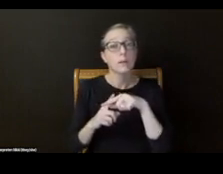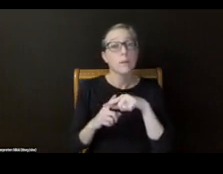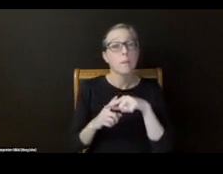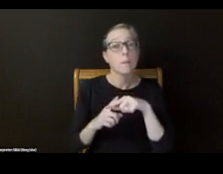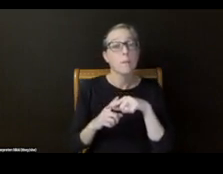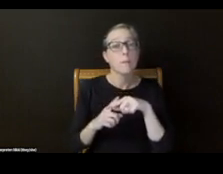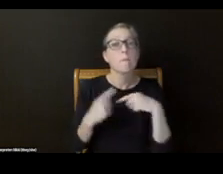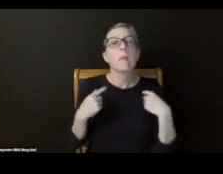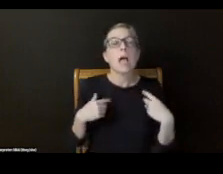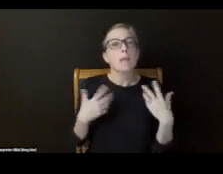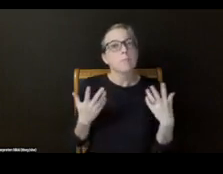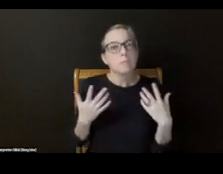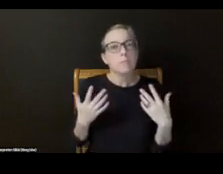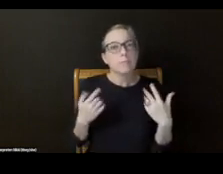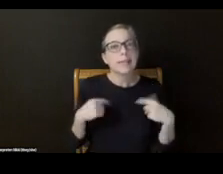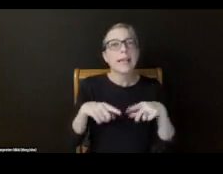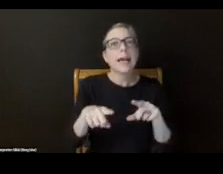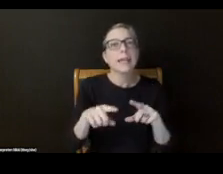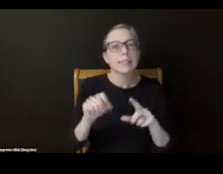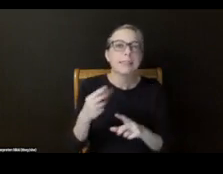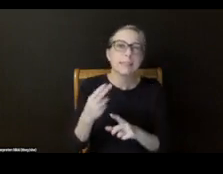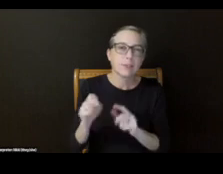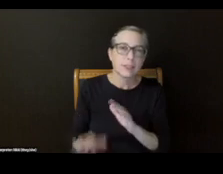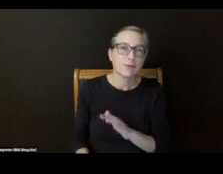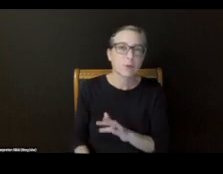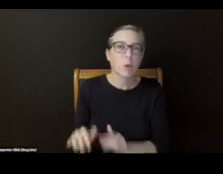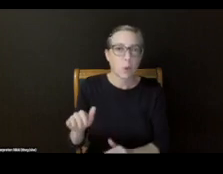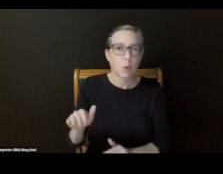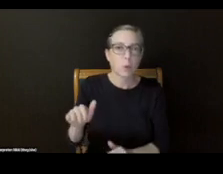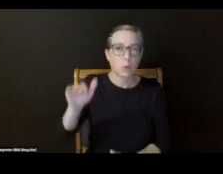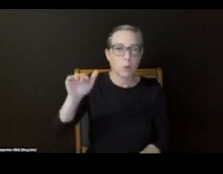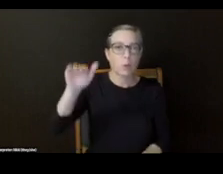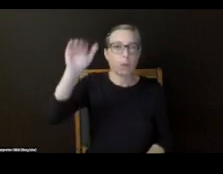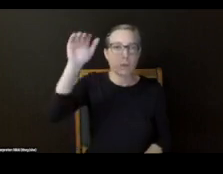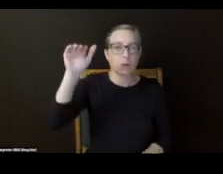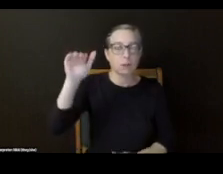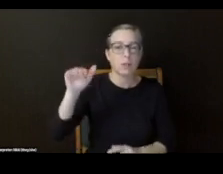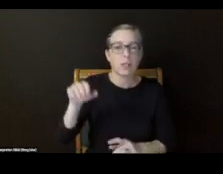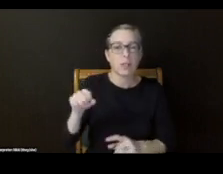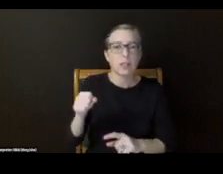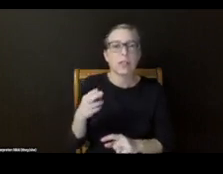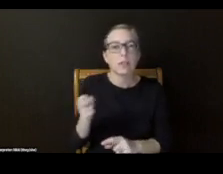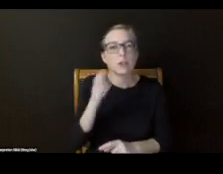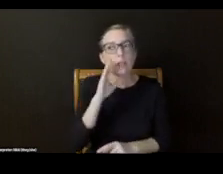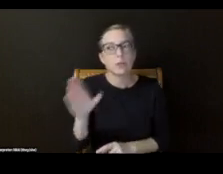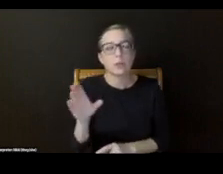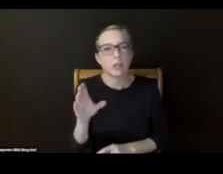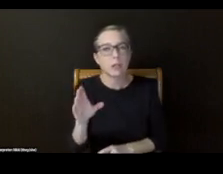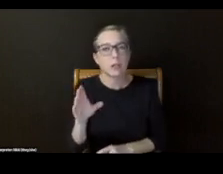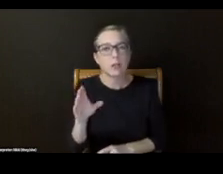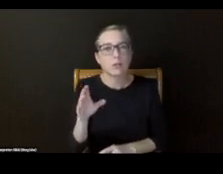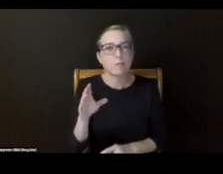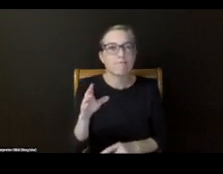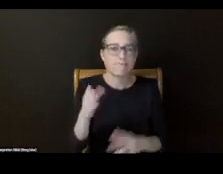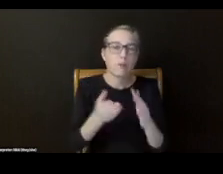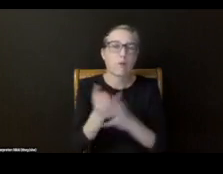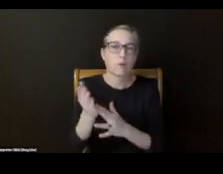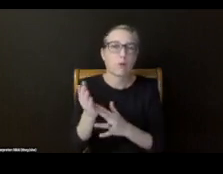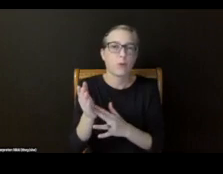up obviously she is going through the same medical journey that we went through,